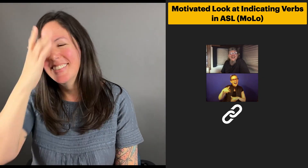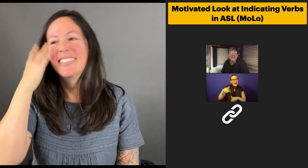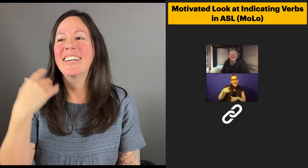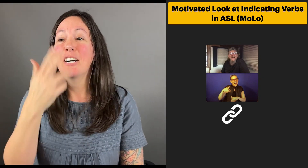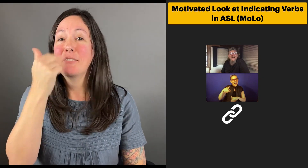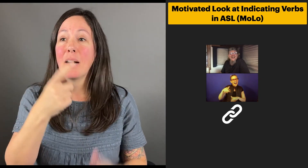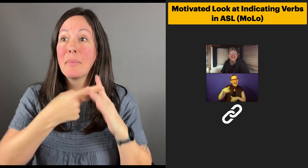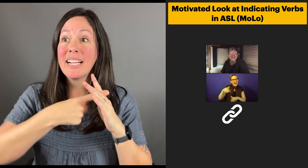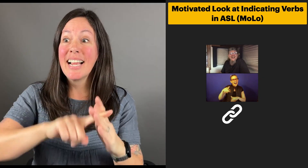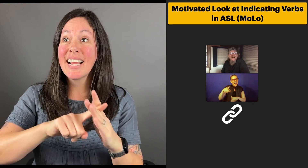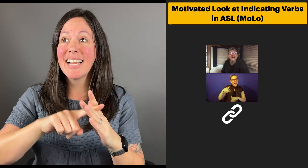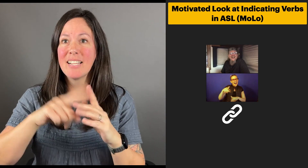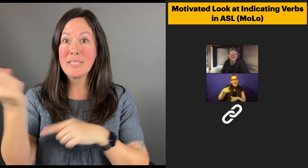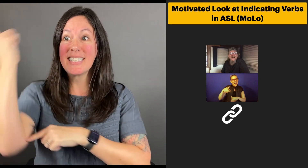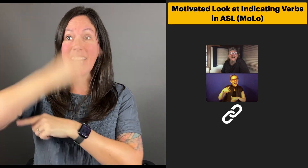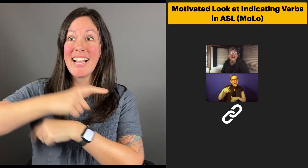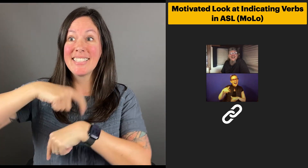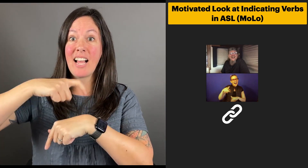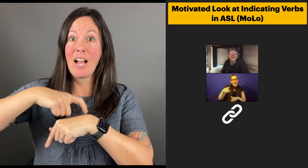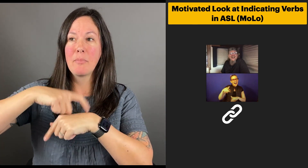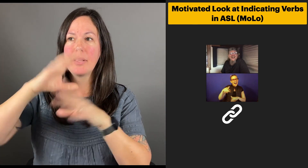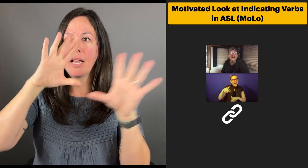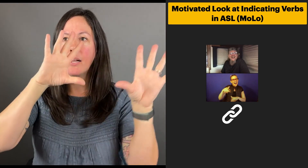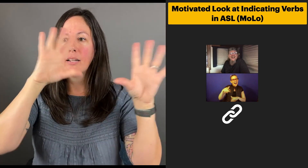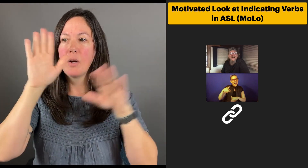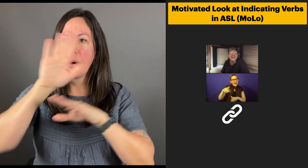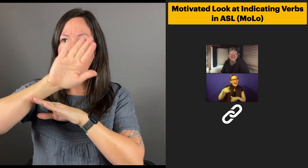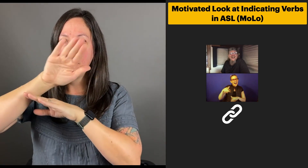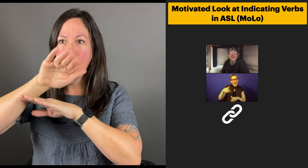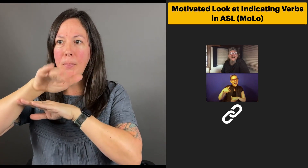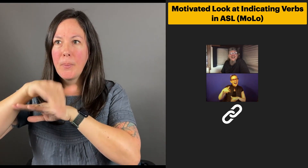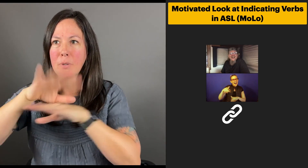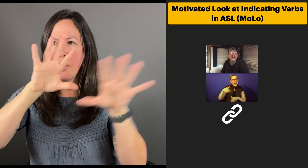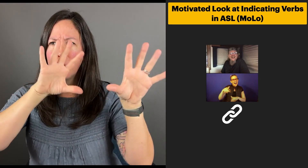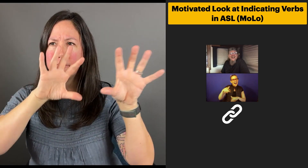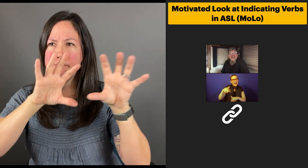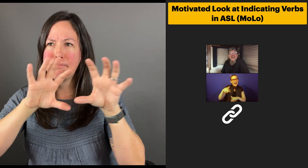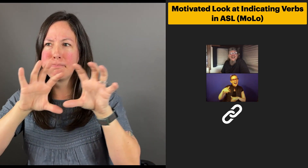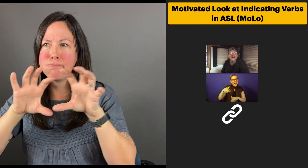to the needing to get their its tires